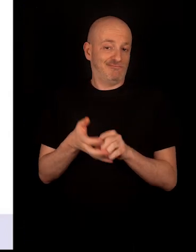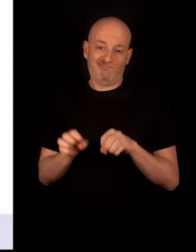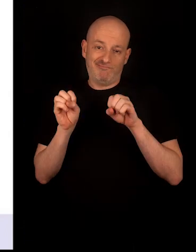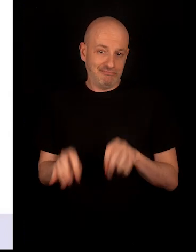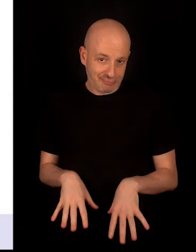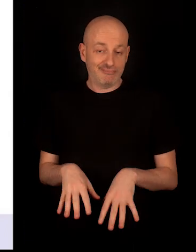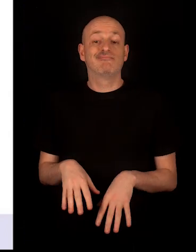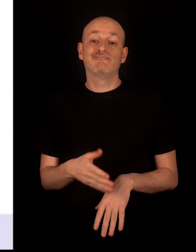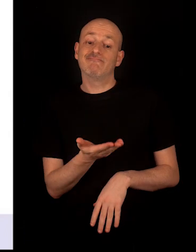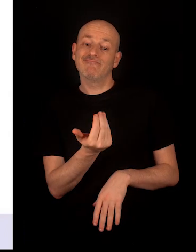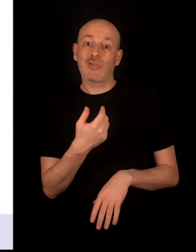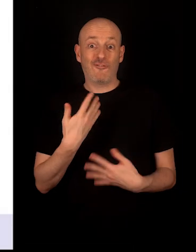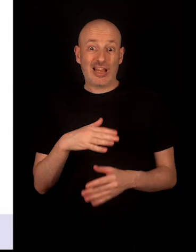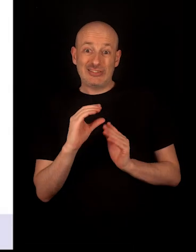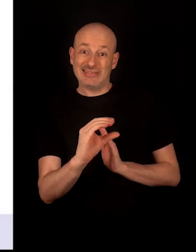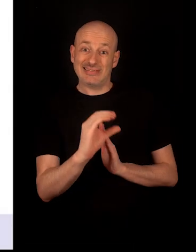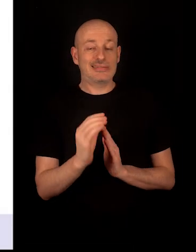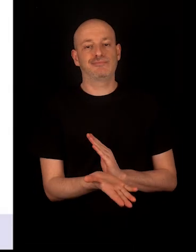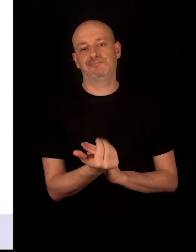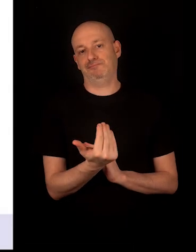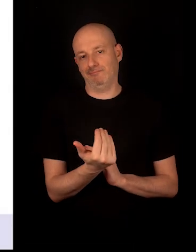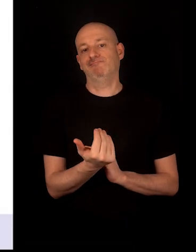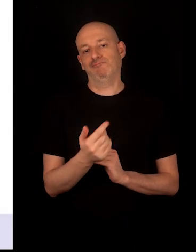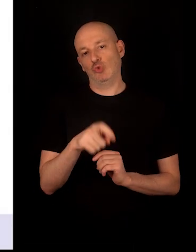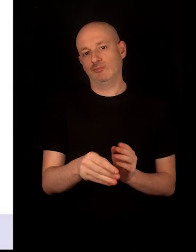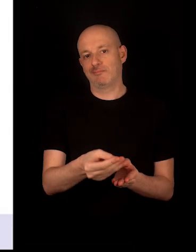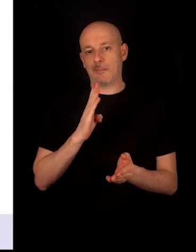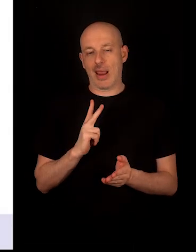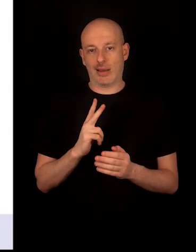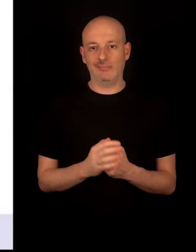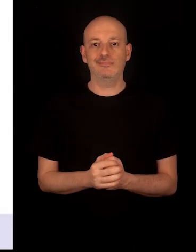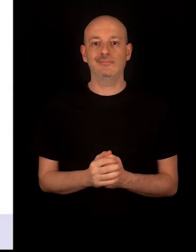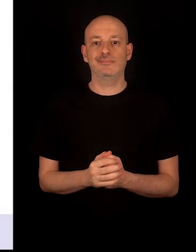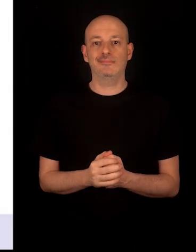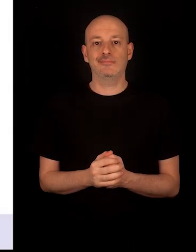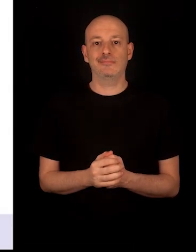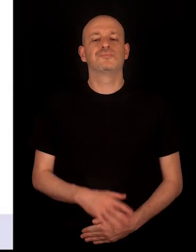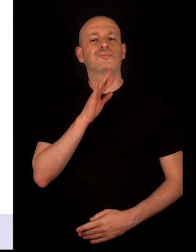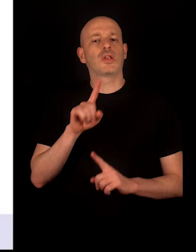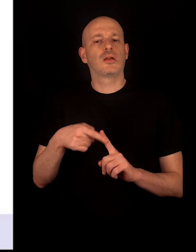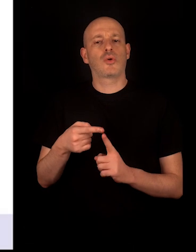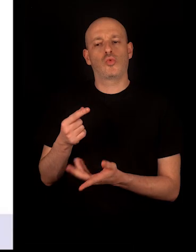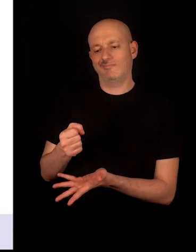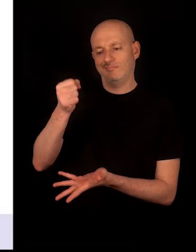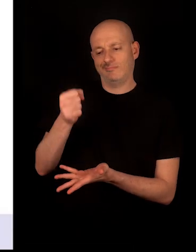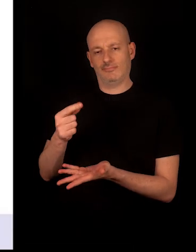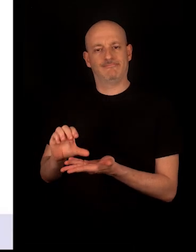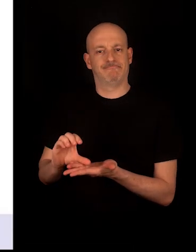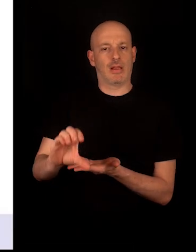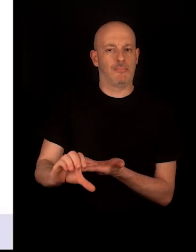a drop out and reimbursement will be asked, if applicable. Let's talk about the grant payment.